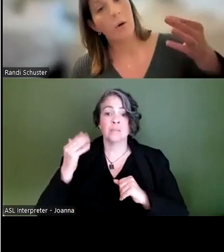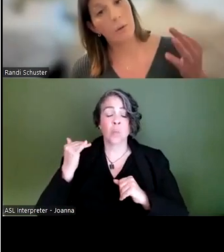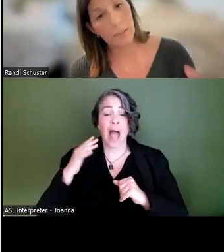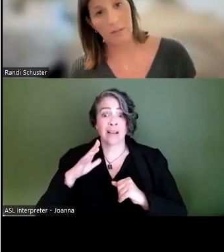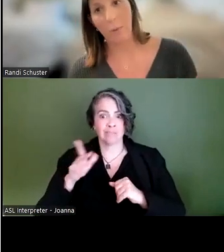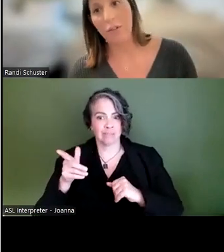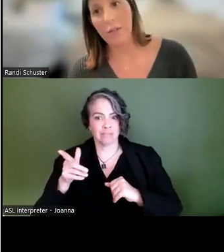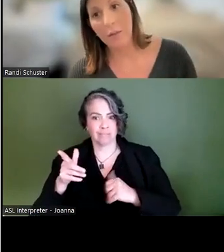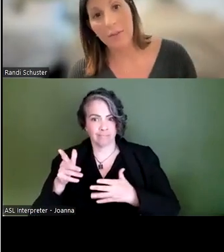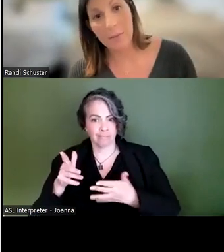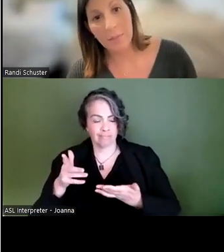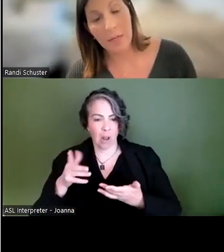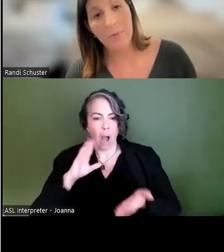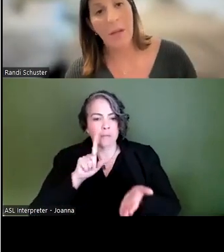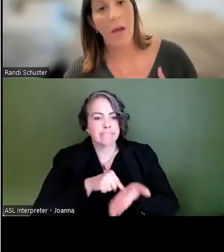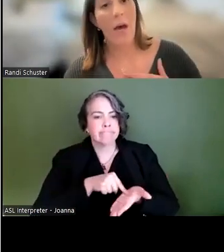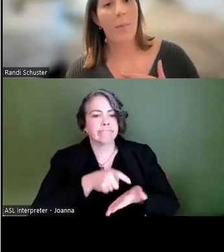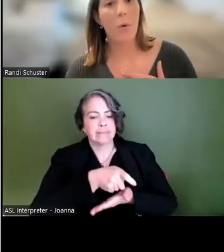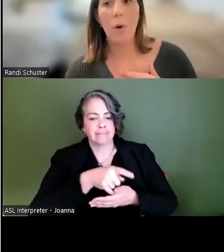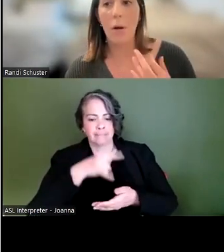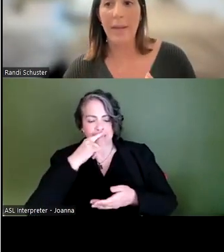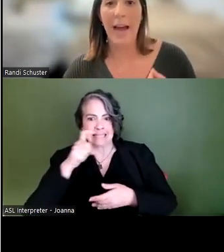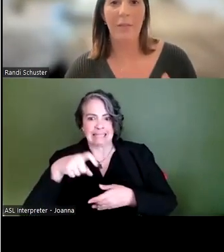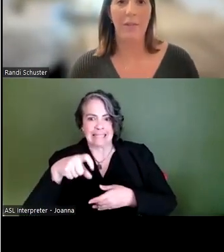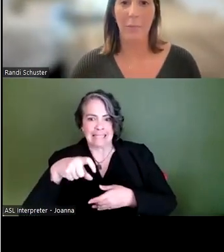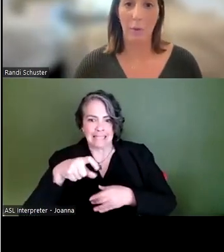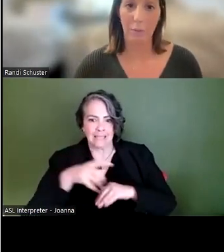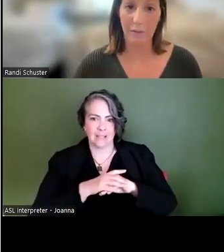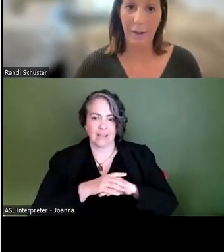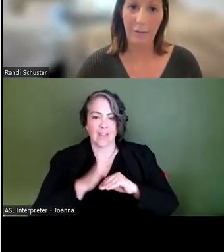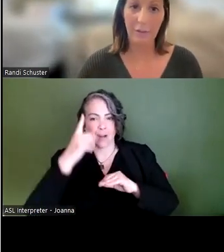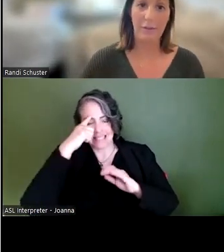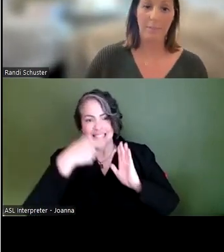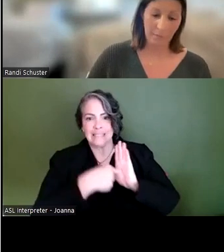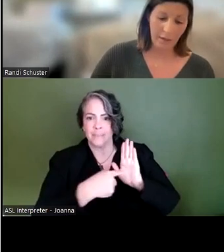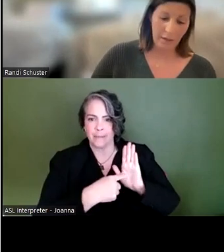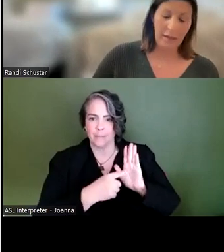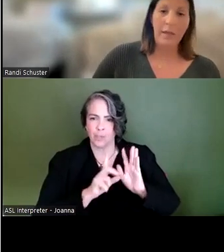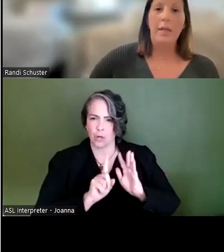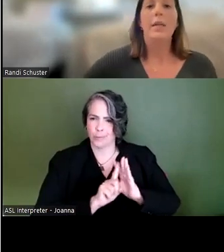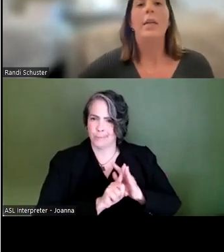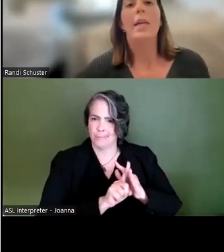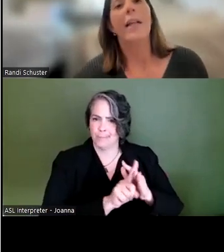early expression of symptoms or on behalf of some, sort of, risk factors.